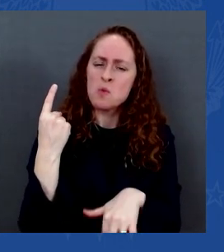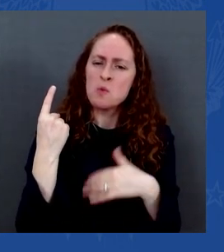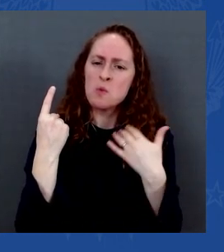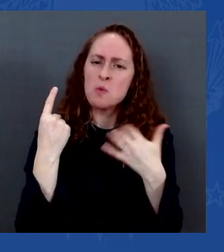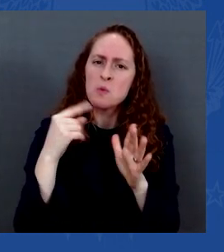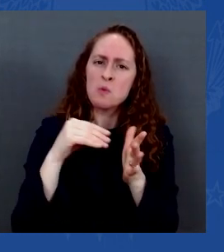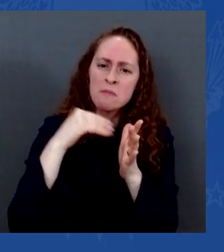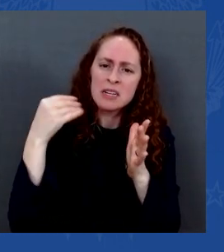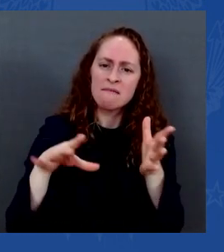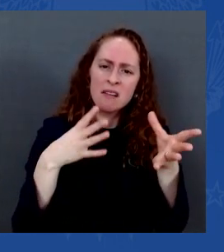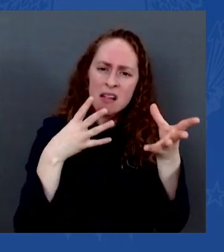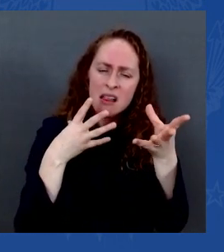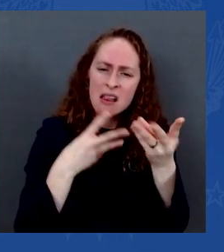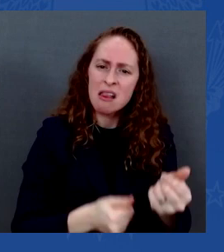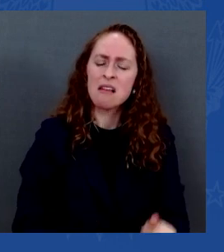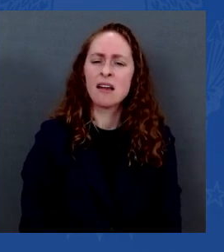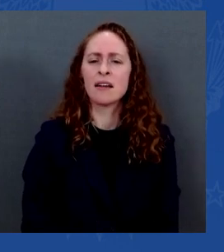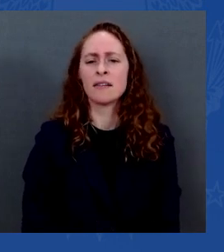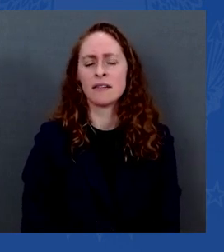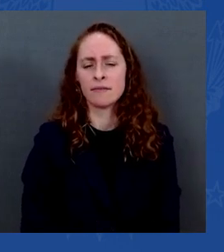You know what it's costing on average?